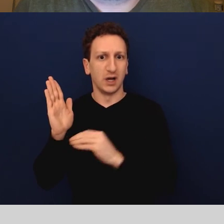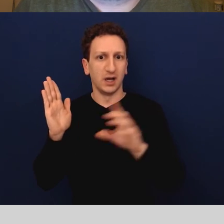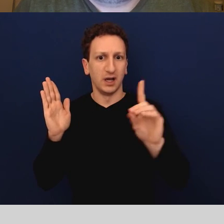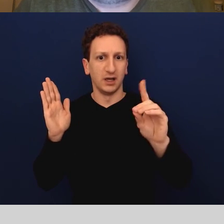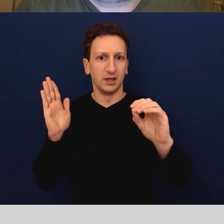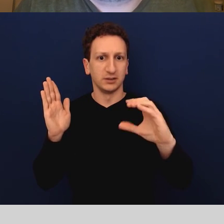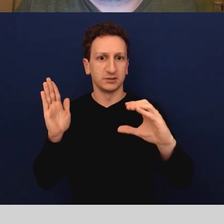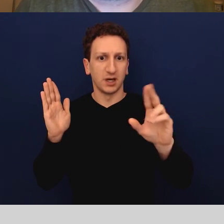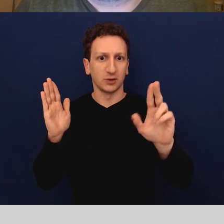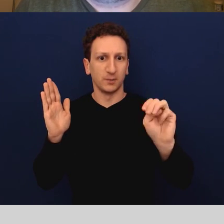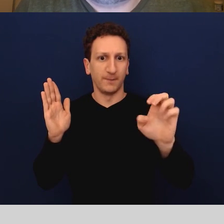and think of what can go wrong.